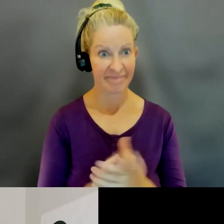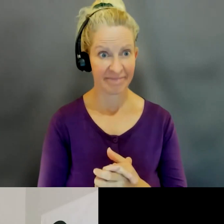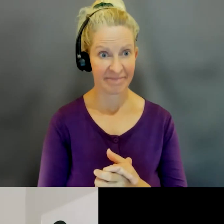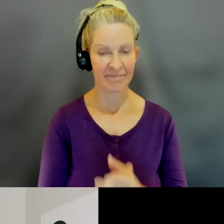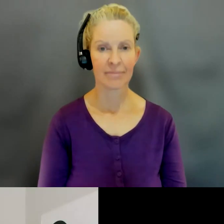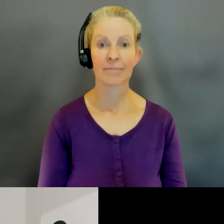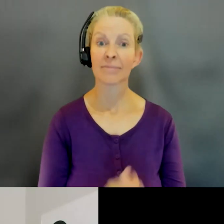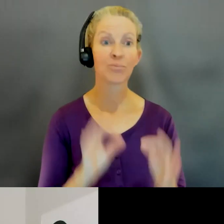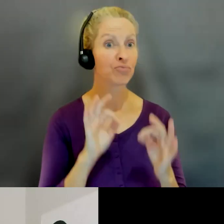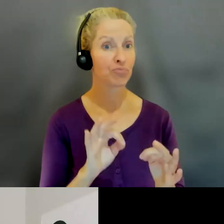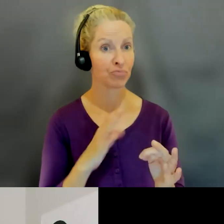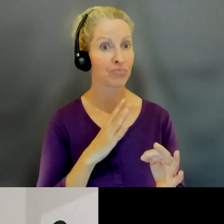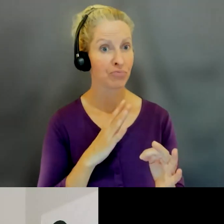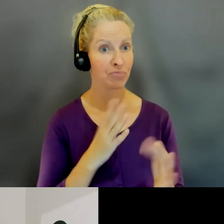Mark: Perfect. >> Angela: Let me